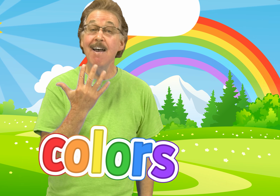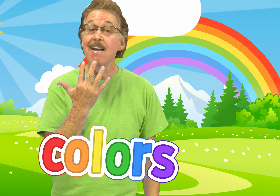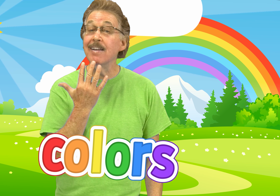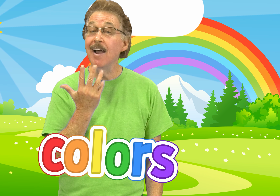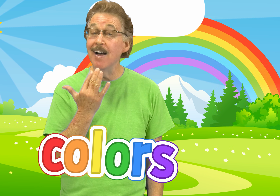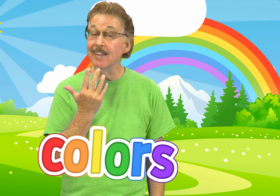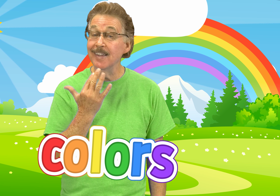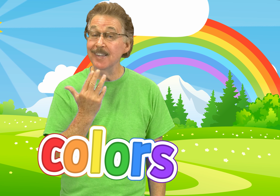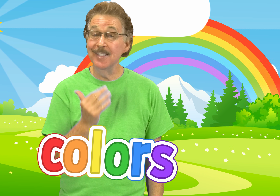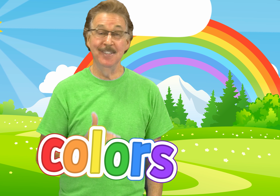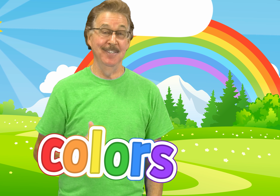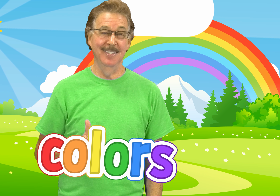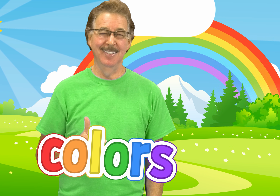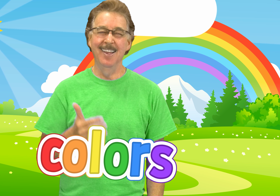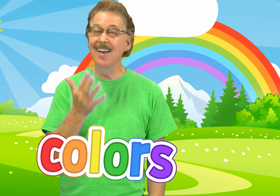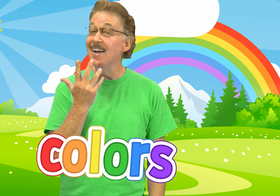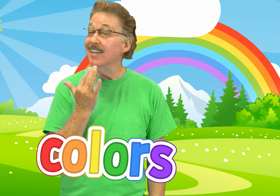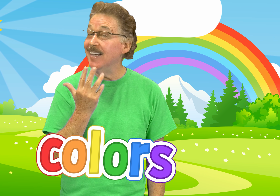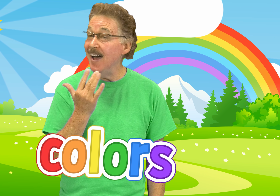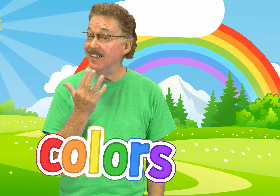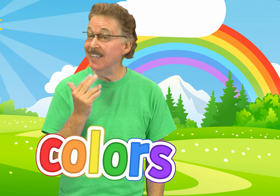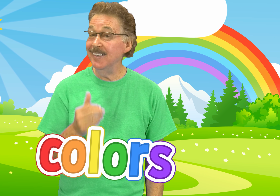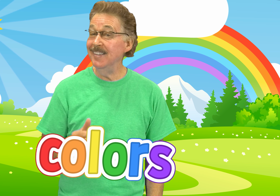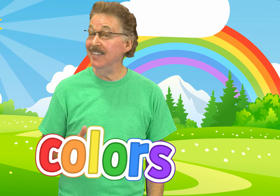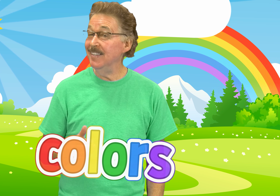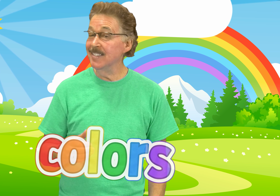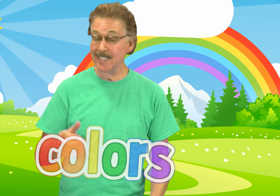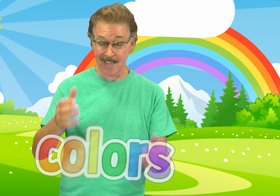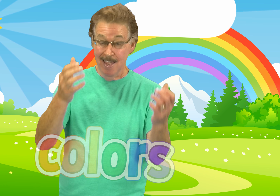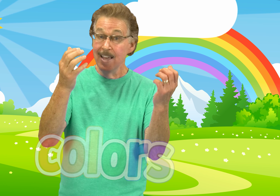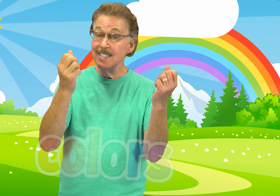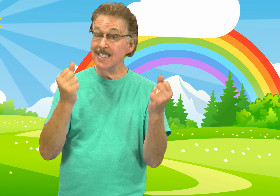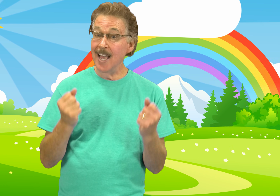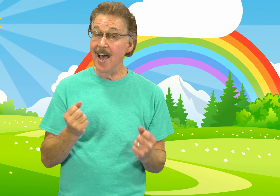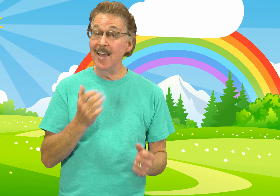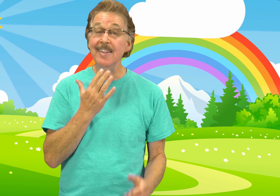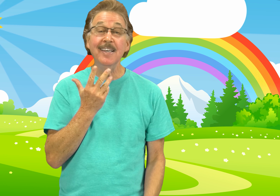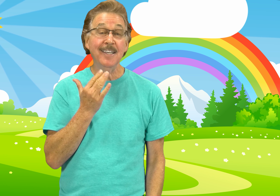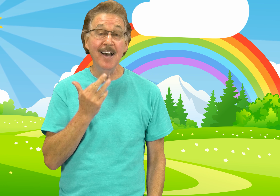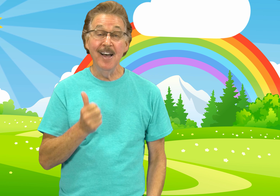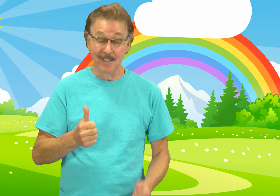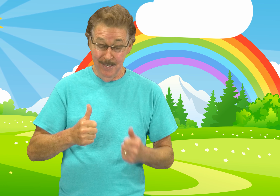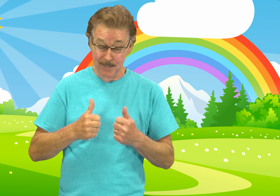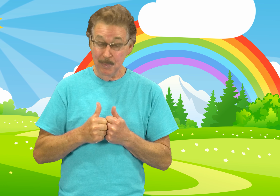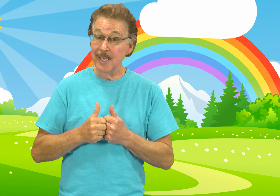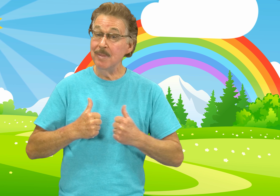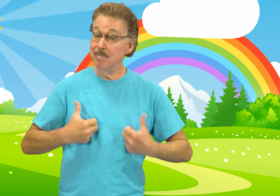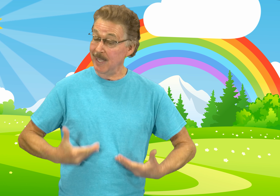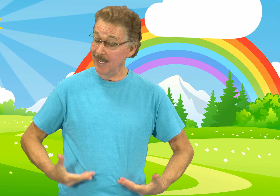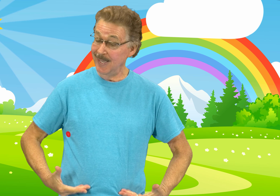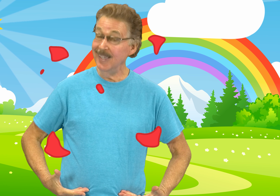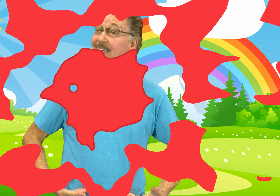Colors, colors sign the colors with me